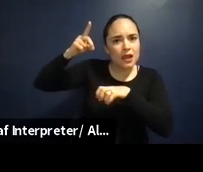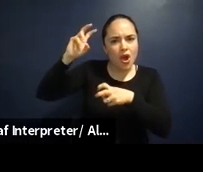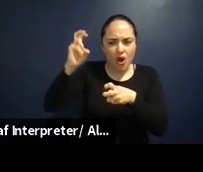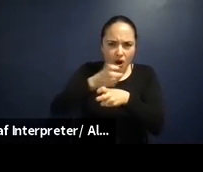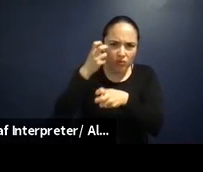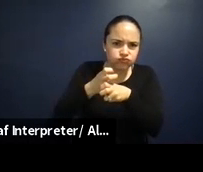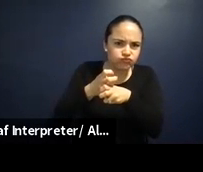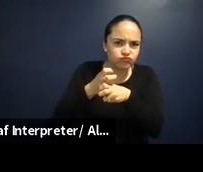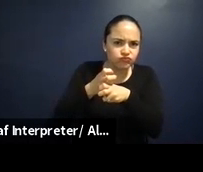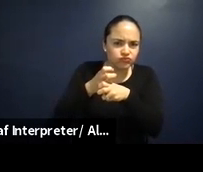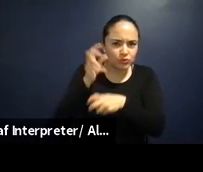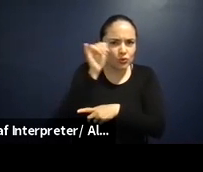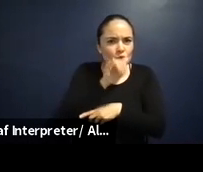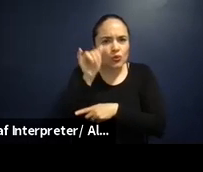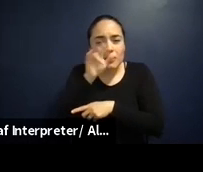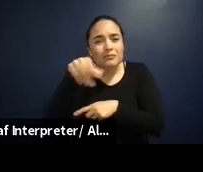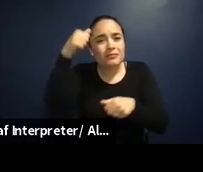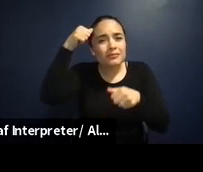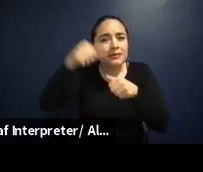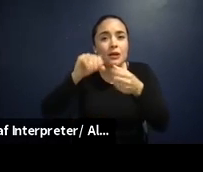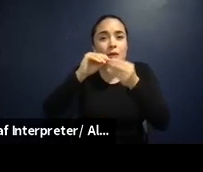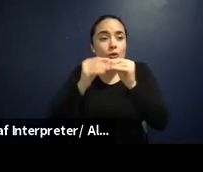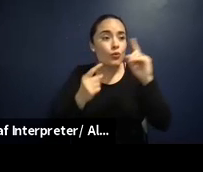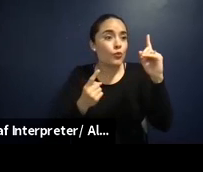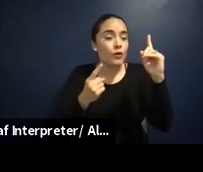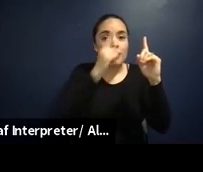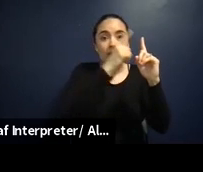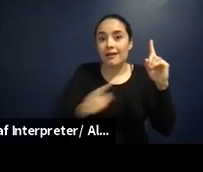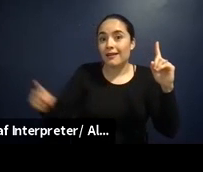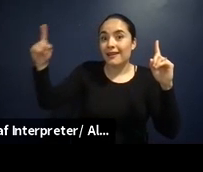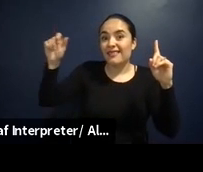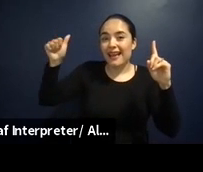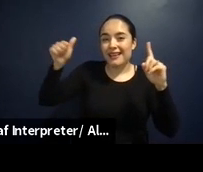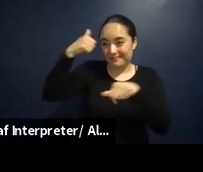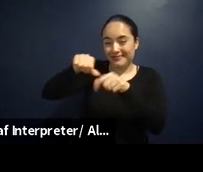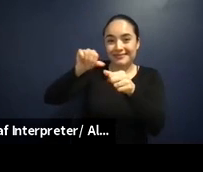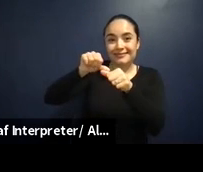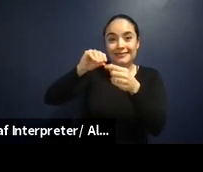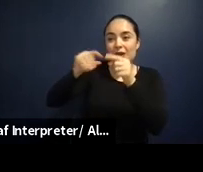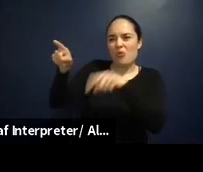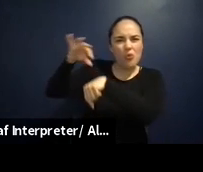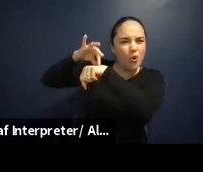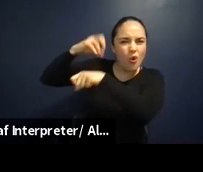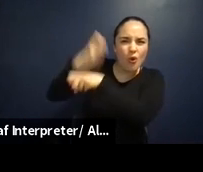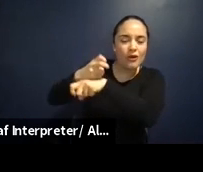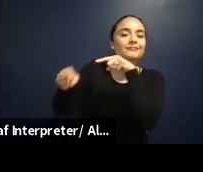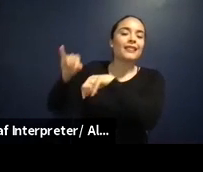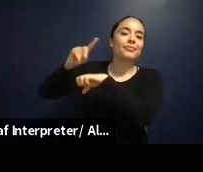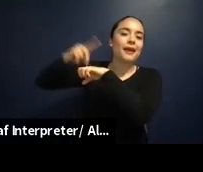hardest materials on Earth. [Sarah]: Awesome. All right, and emeralds are really popular in Minecraft as